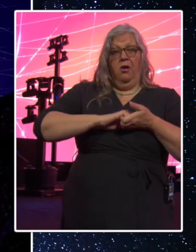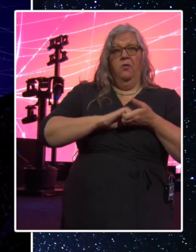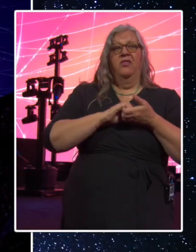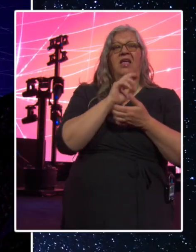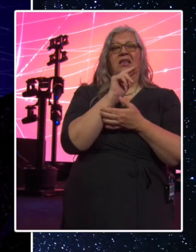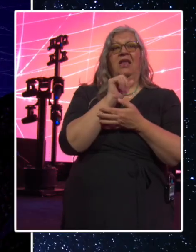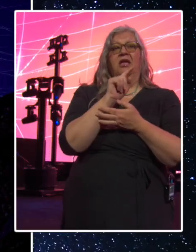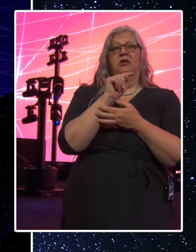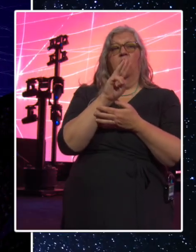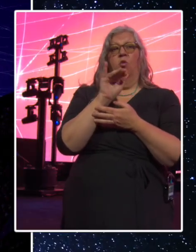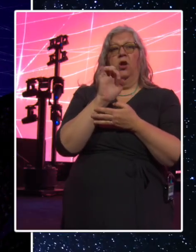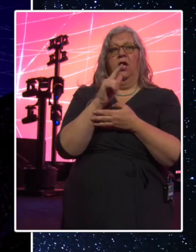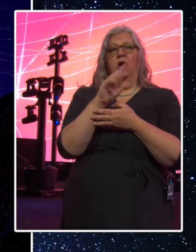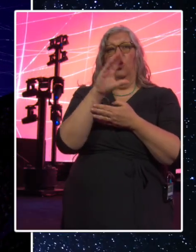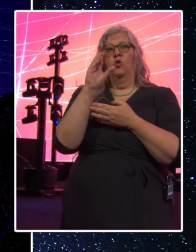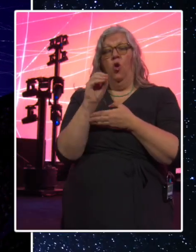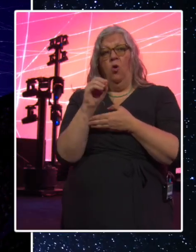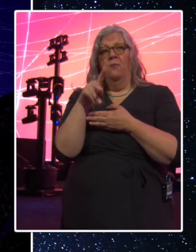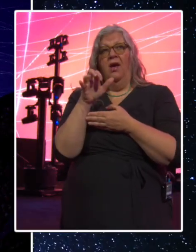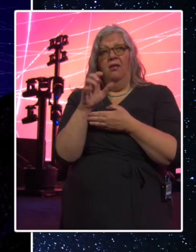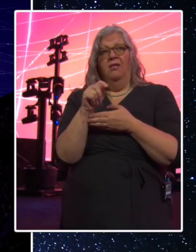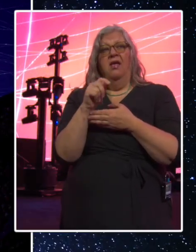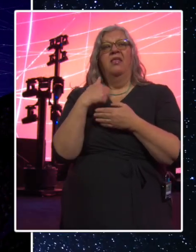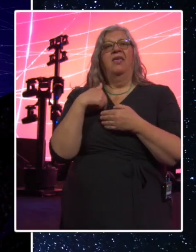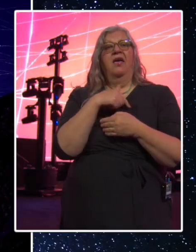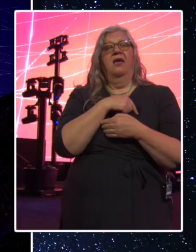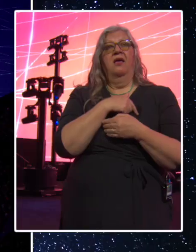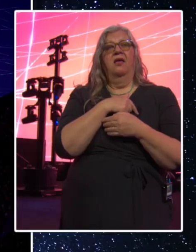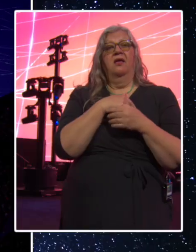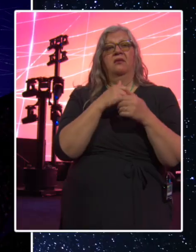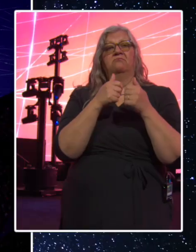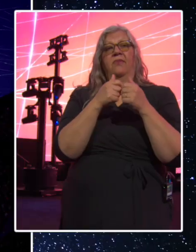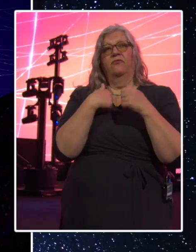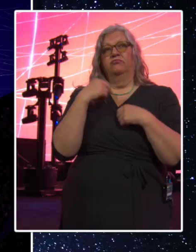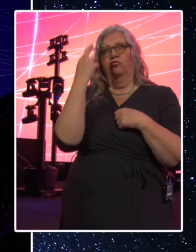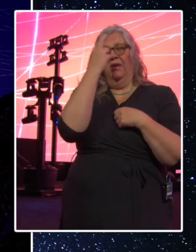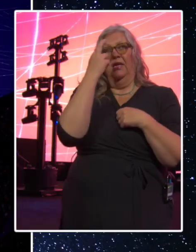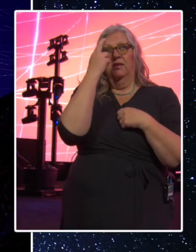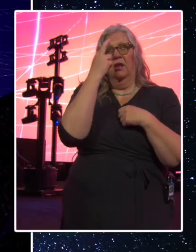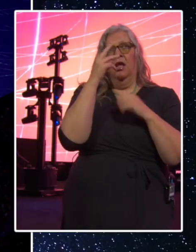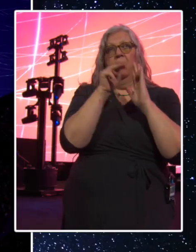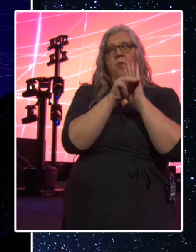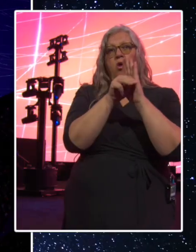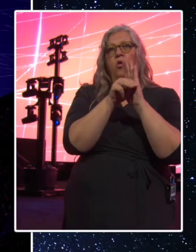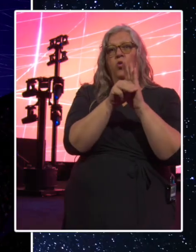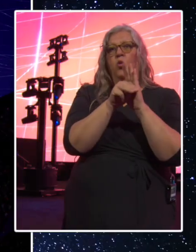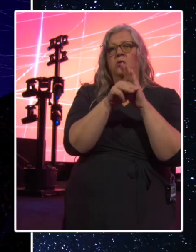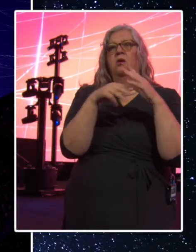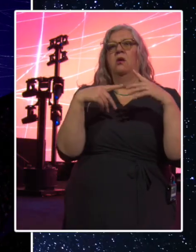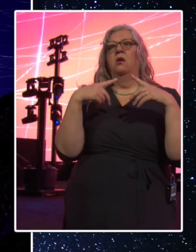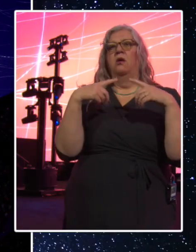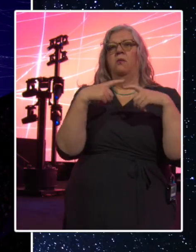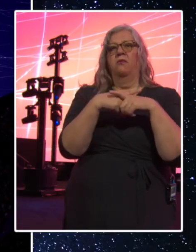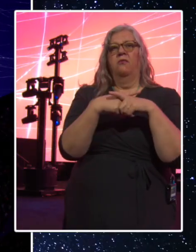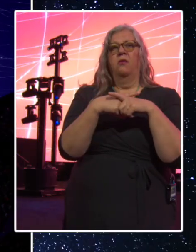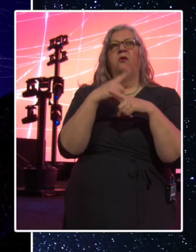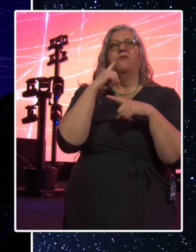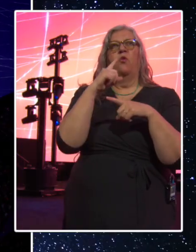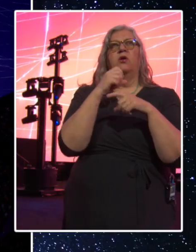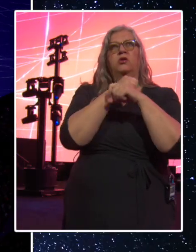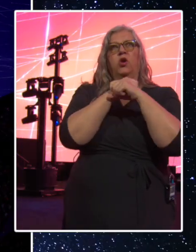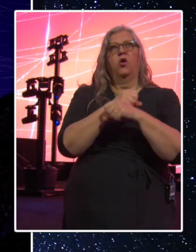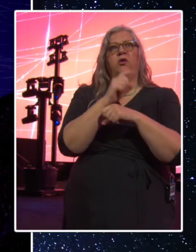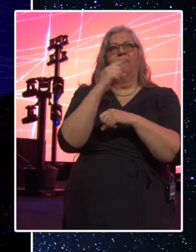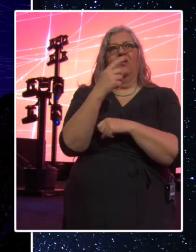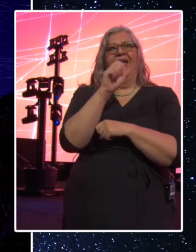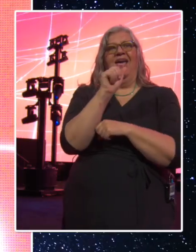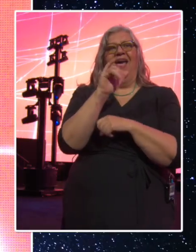these AI agents leverage a collection of reasoning models context-tuned for security-first AI-powered networking.